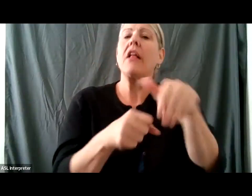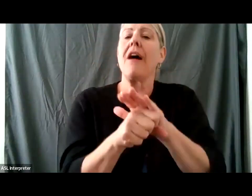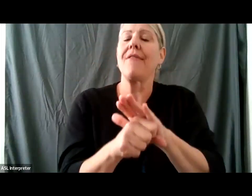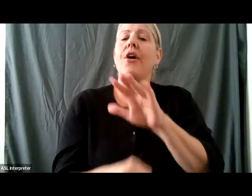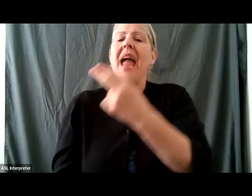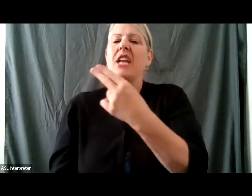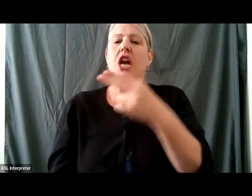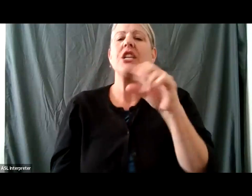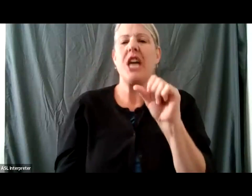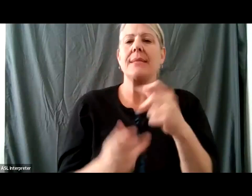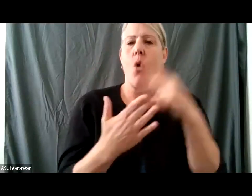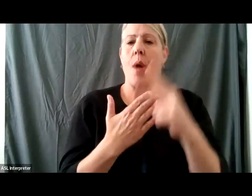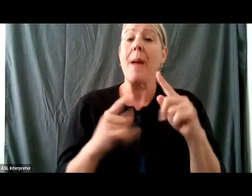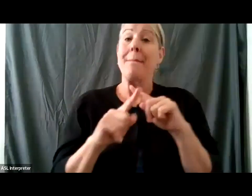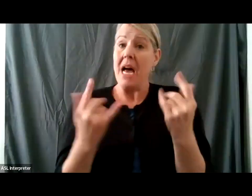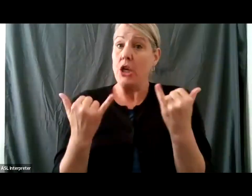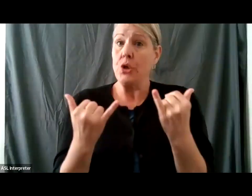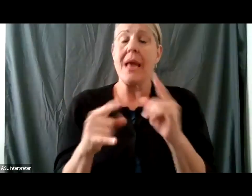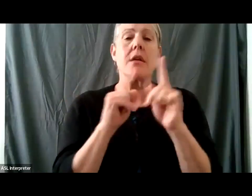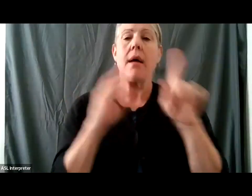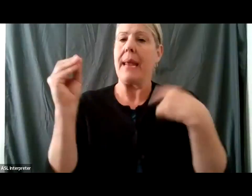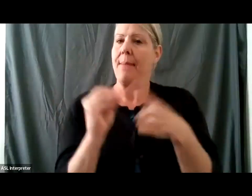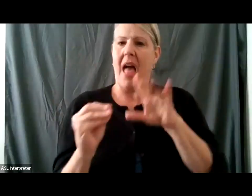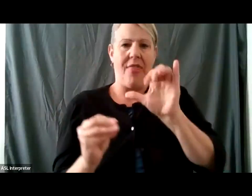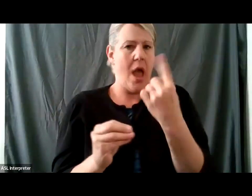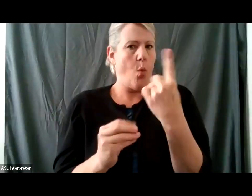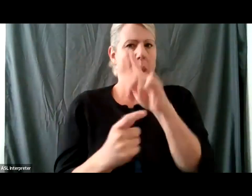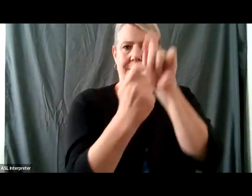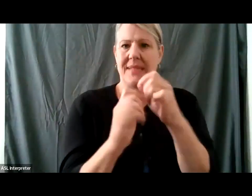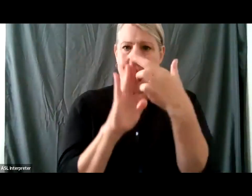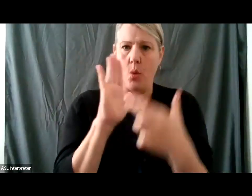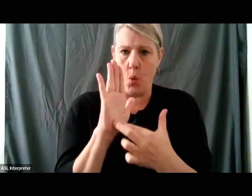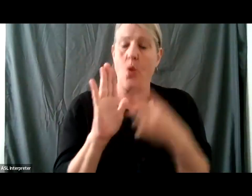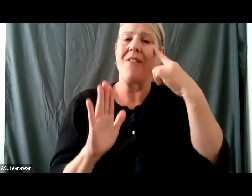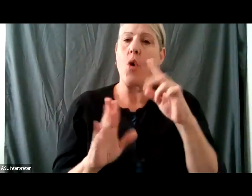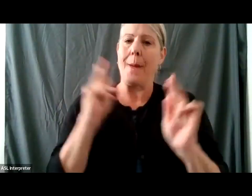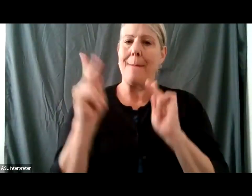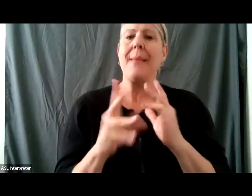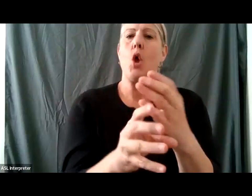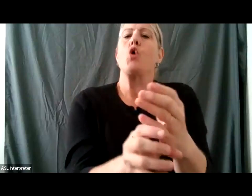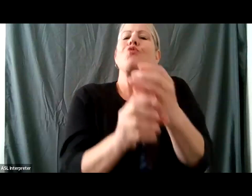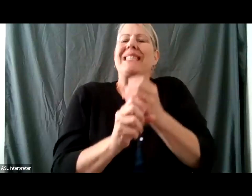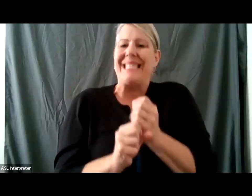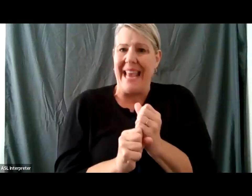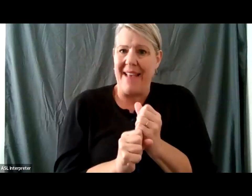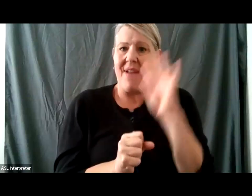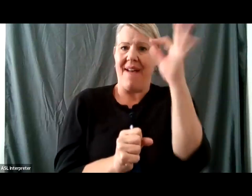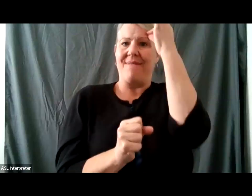But today we're talking about just this particular rule which covers recipients of funding from HHS.